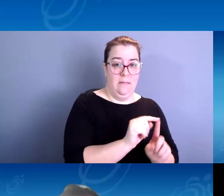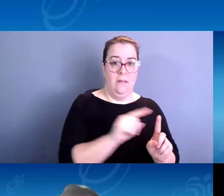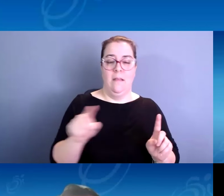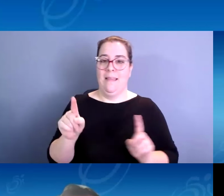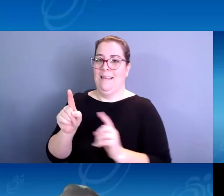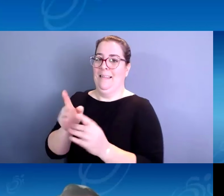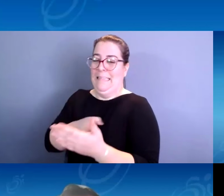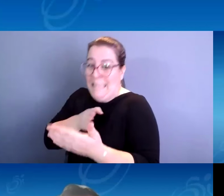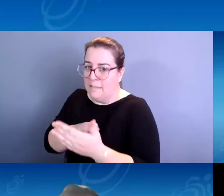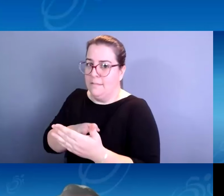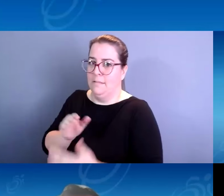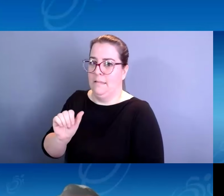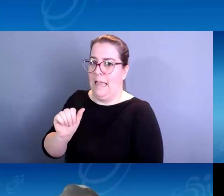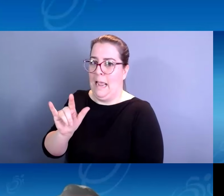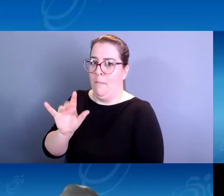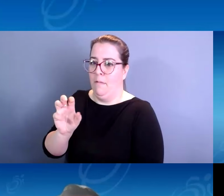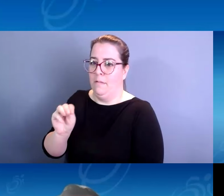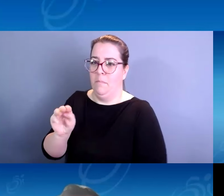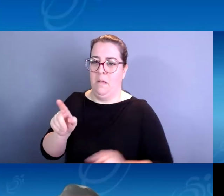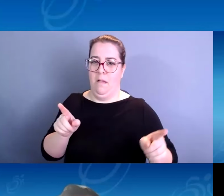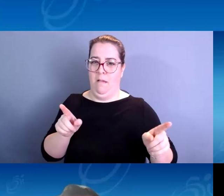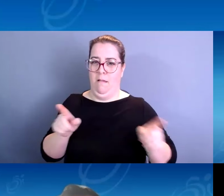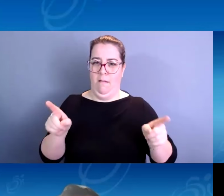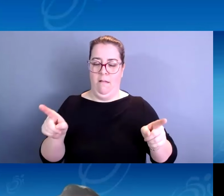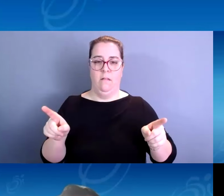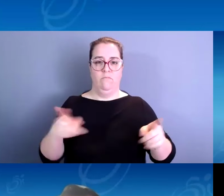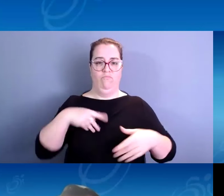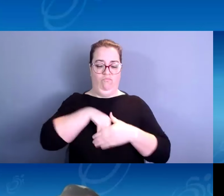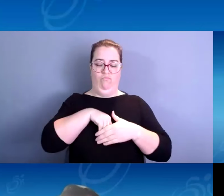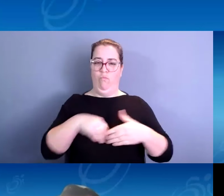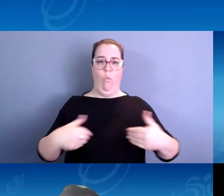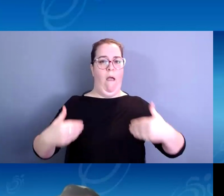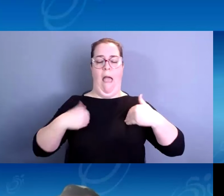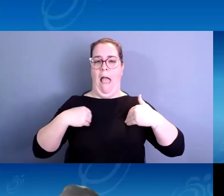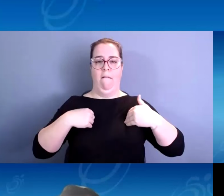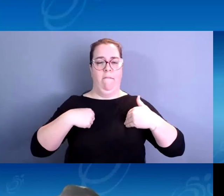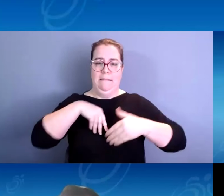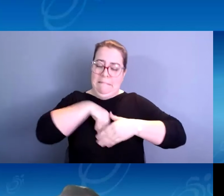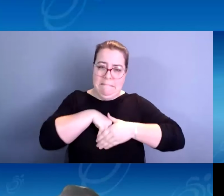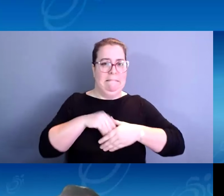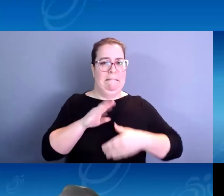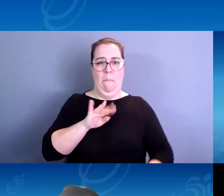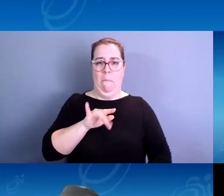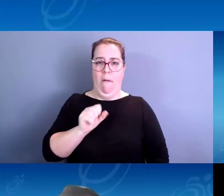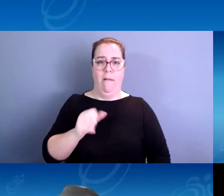Everybody has a bias. And you know what. That's okay. That's actually how our brains work right.